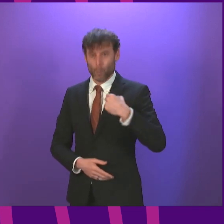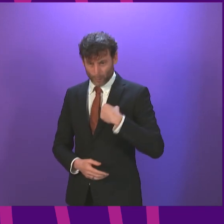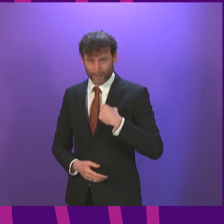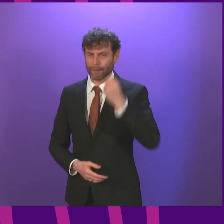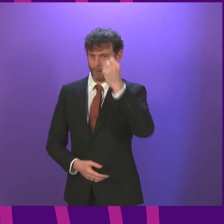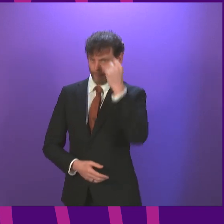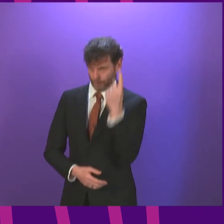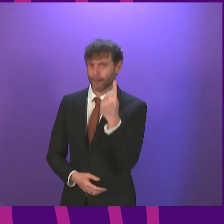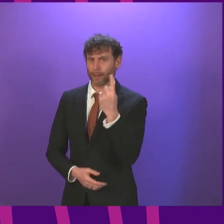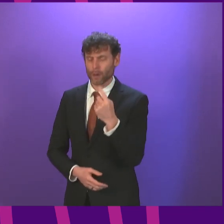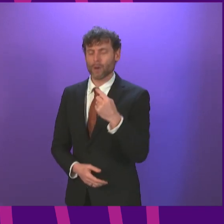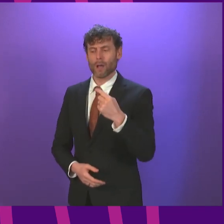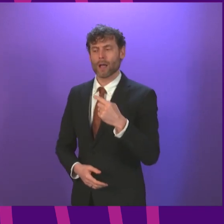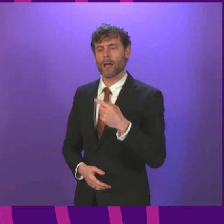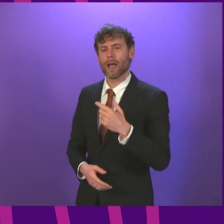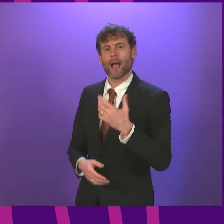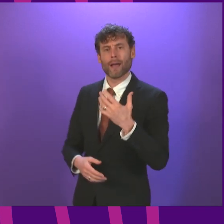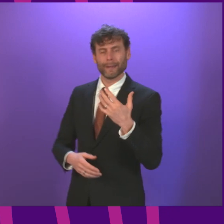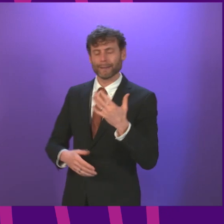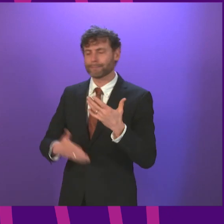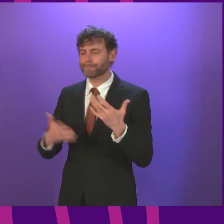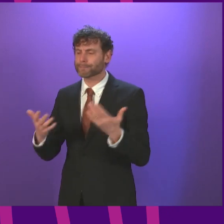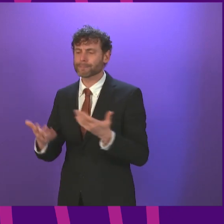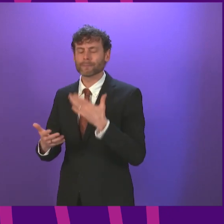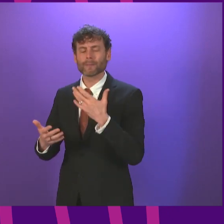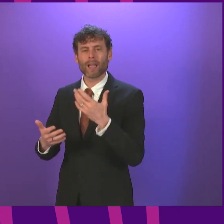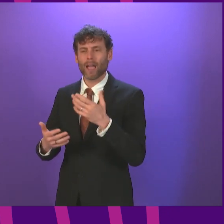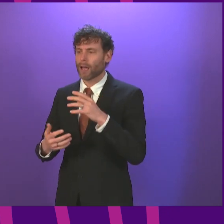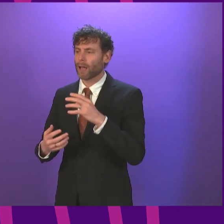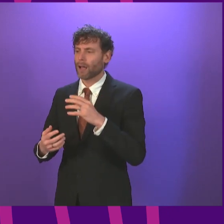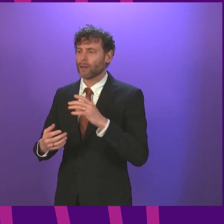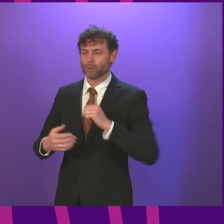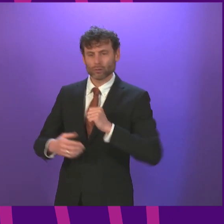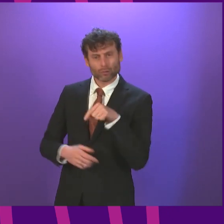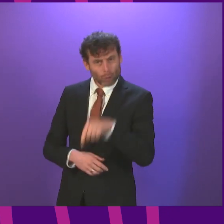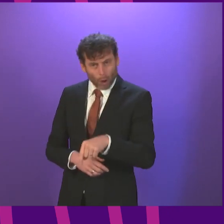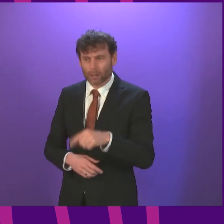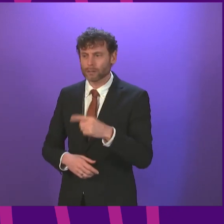the Under2 Coalition of cities and regions in the world. Scotland is currently the European